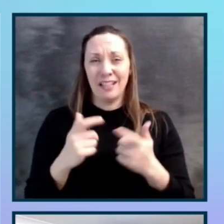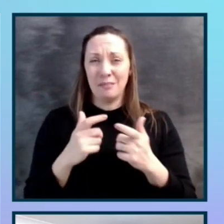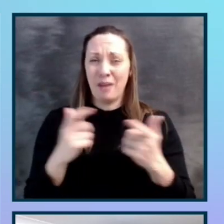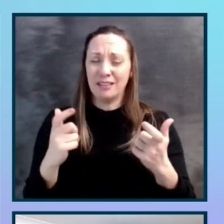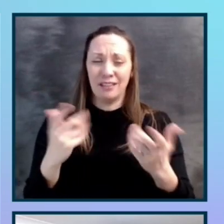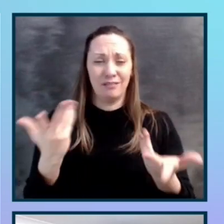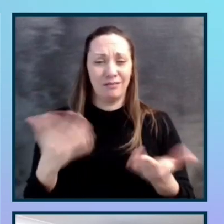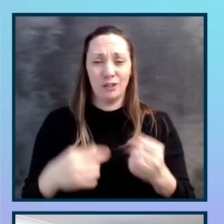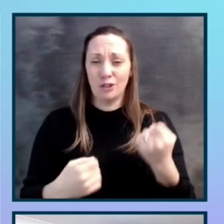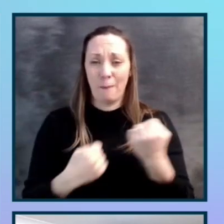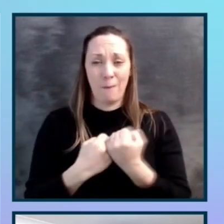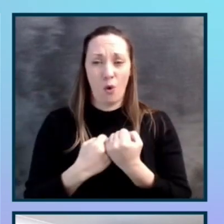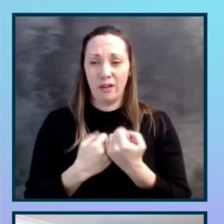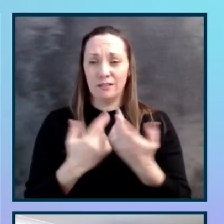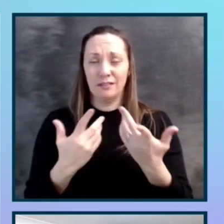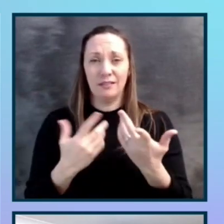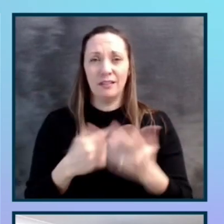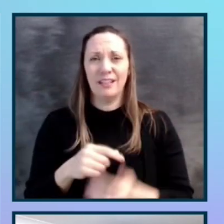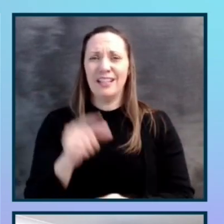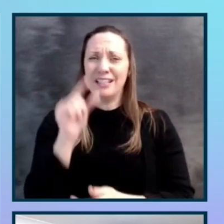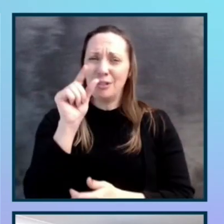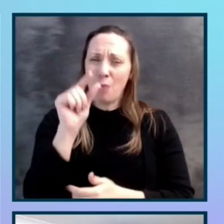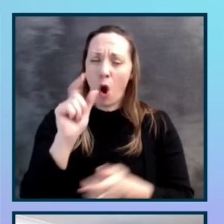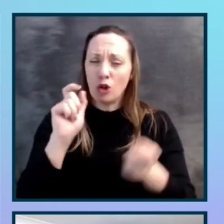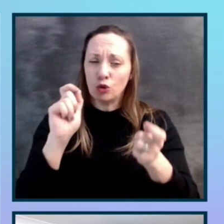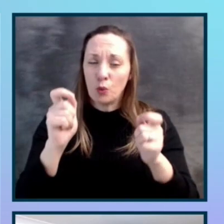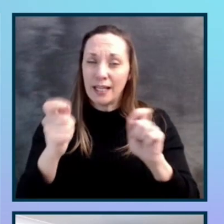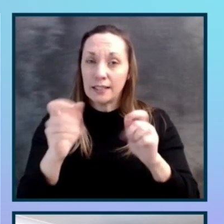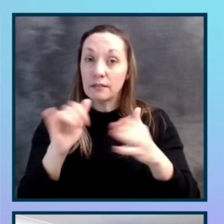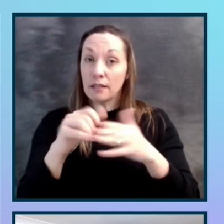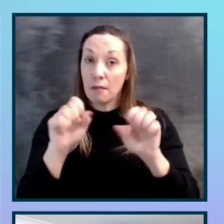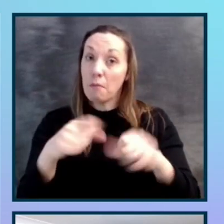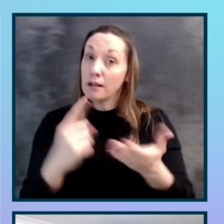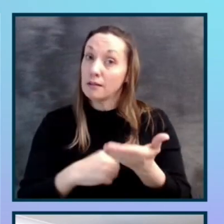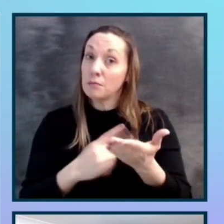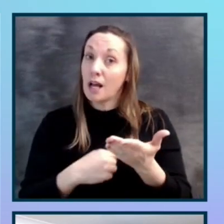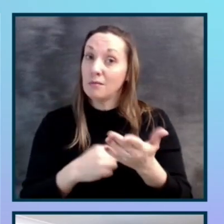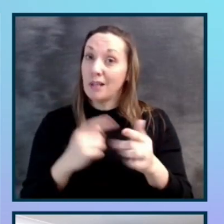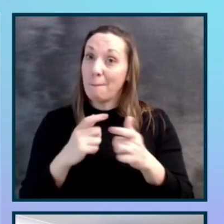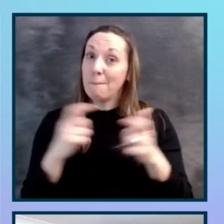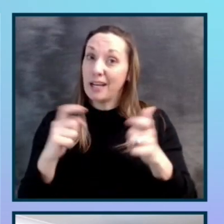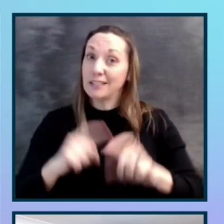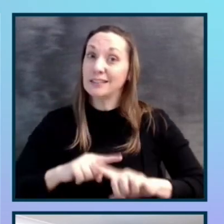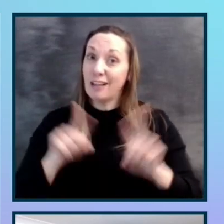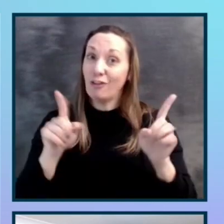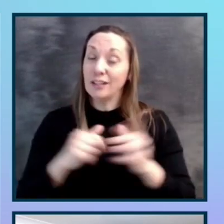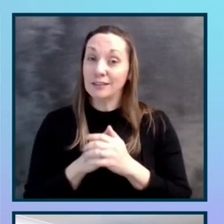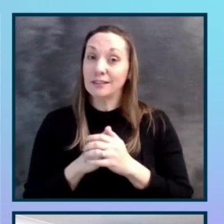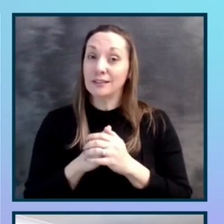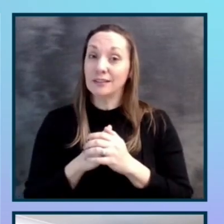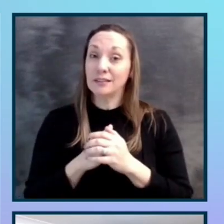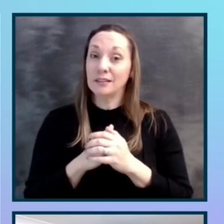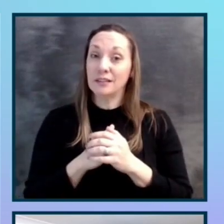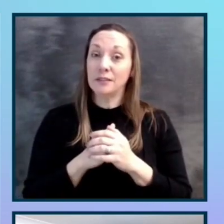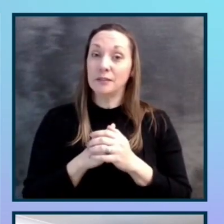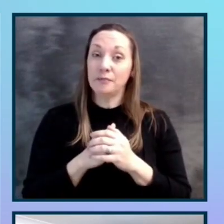the idea that tiny tweaks can make sometimes the biggest difference. And you know, that is a huge thing.